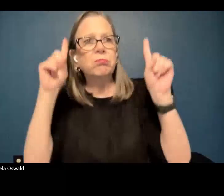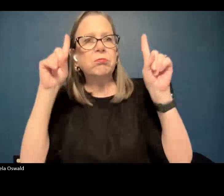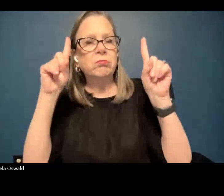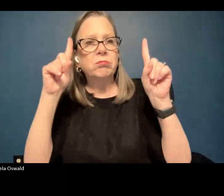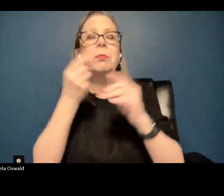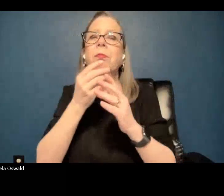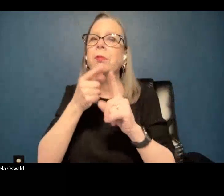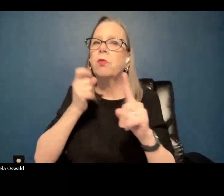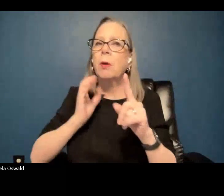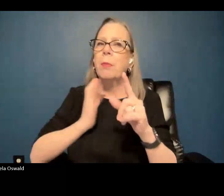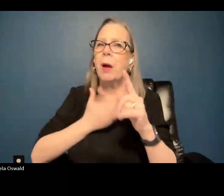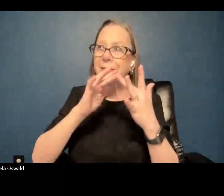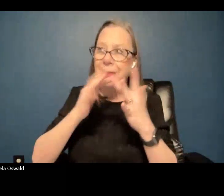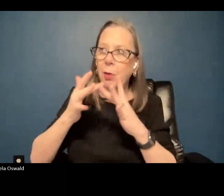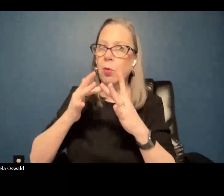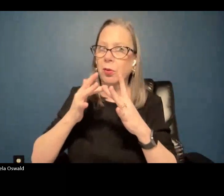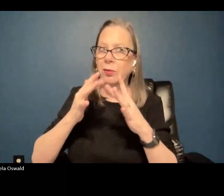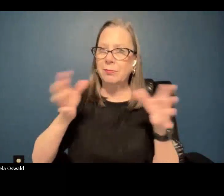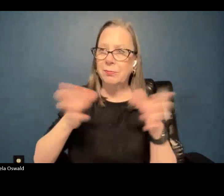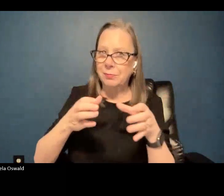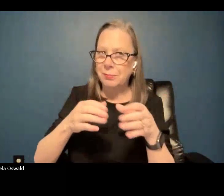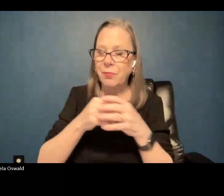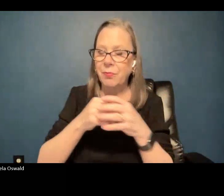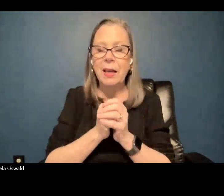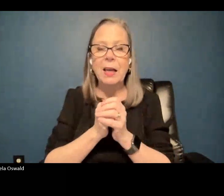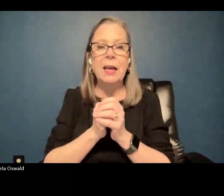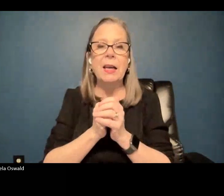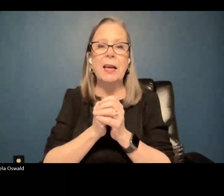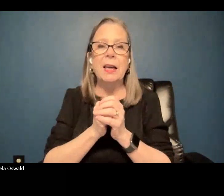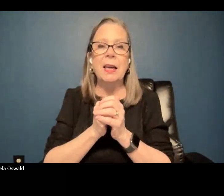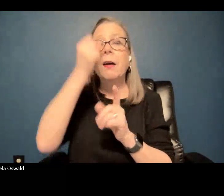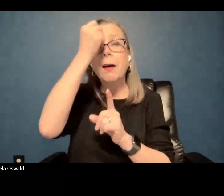We, of course there were technical limitations, right?